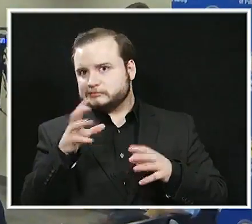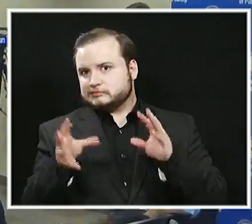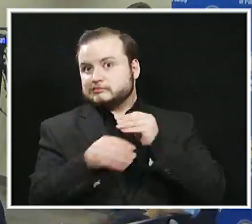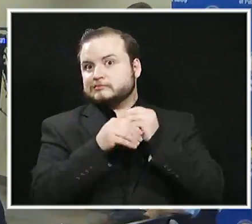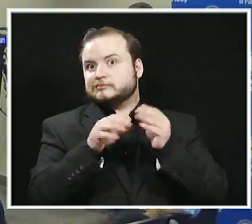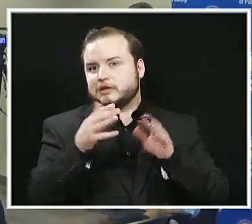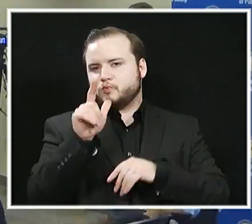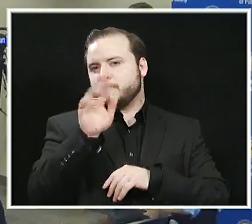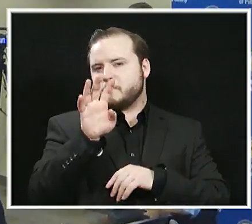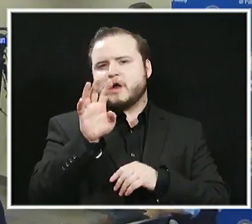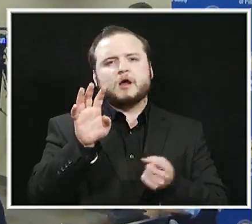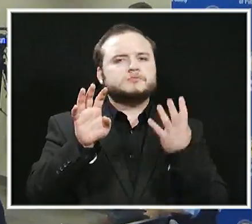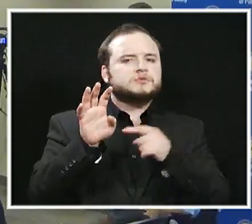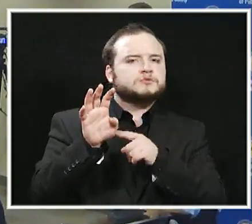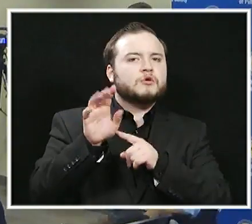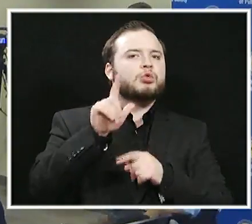[ off mic ] ≫ Yeah, you did.